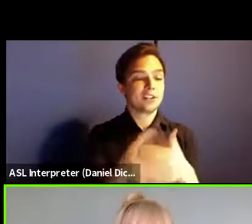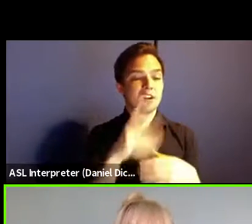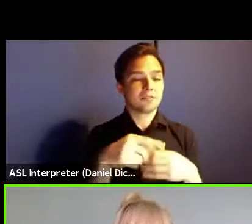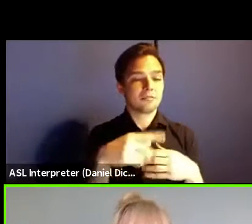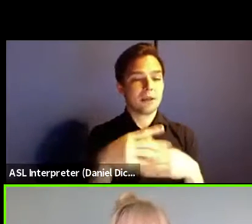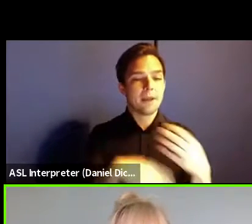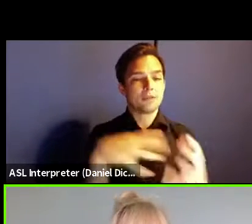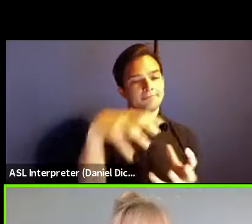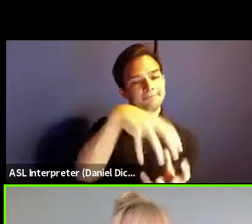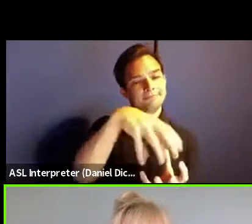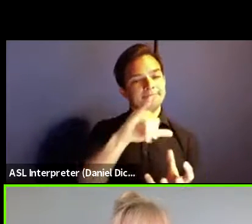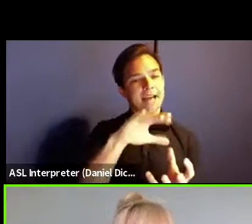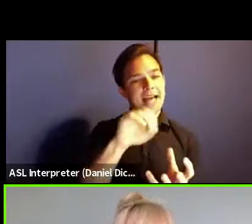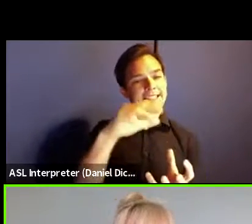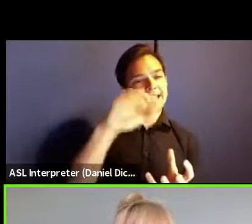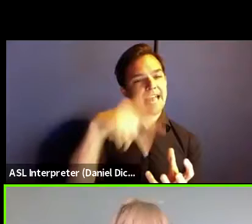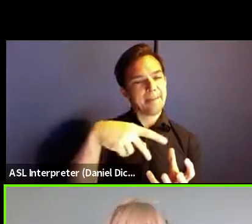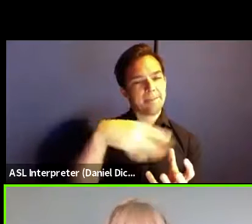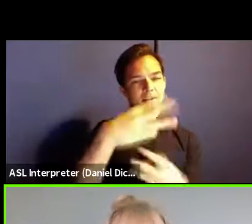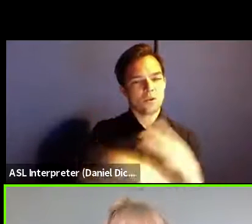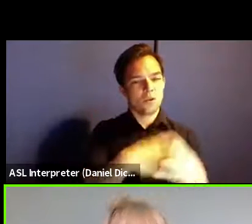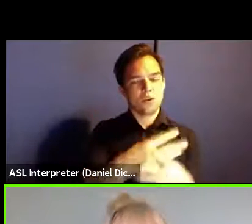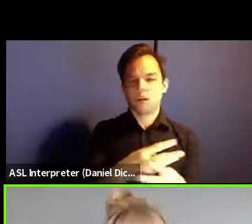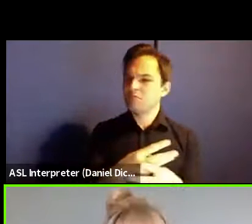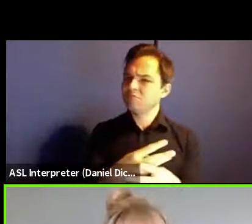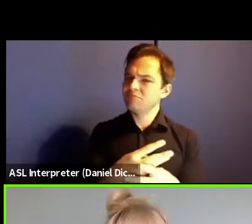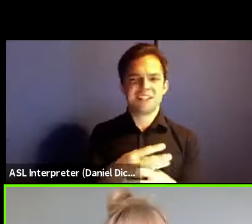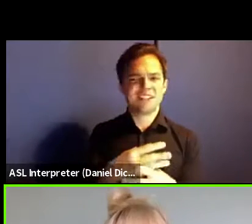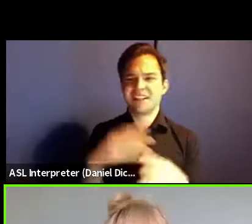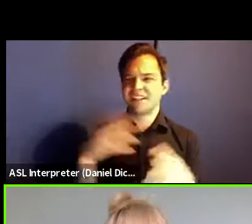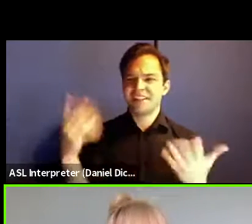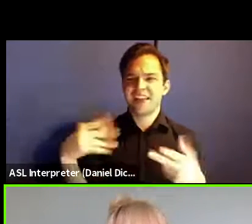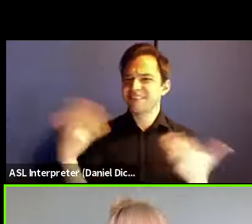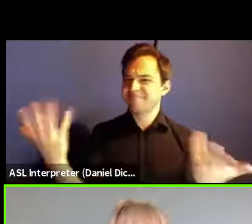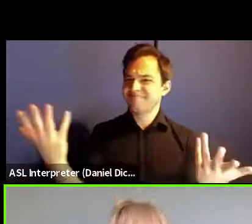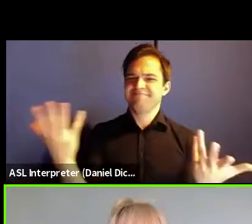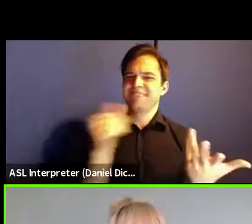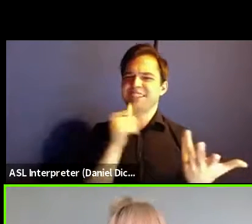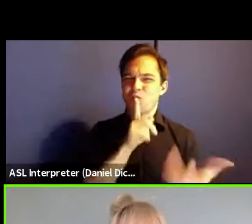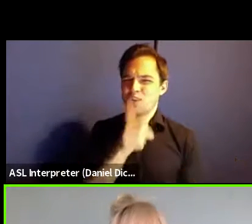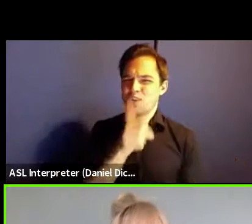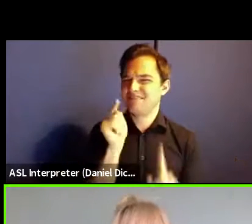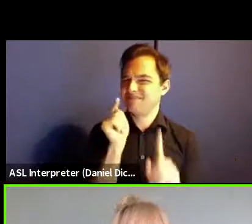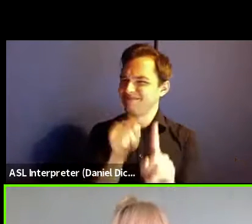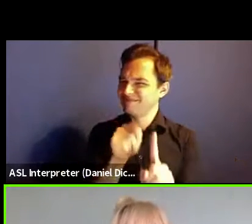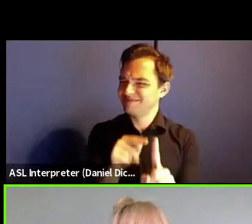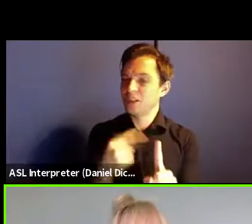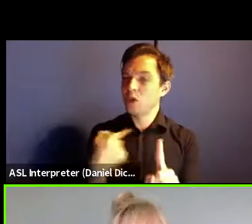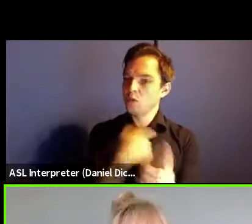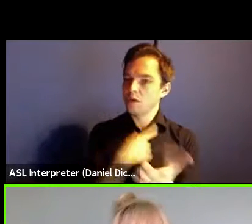And what we're basically saying is that is a delusion. When we're talking about diversity, equity, and inclusion